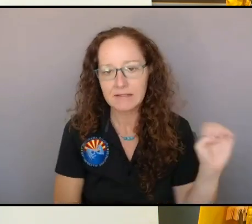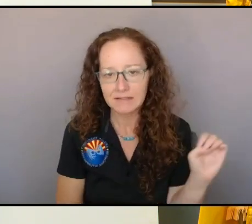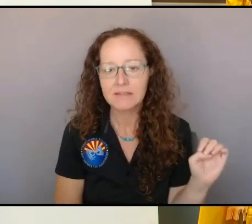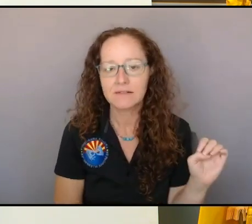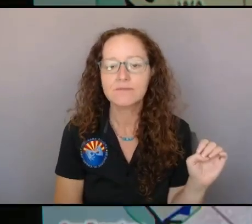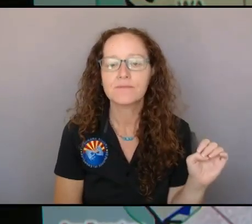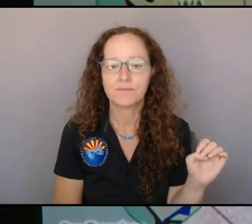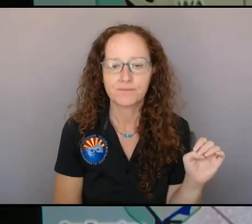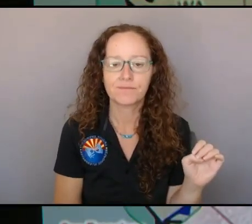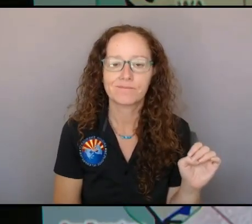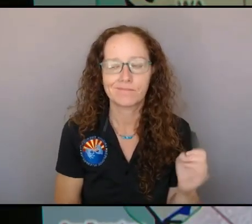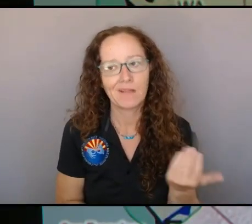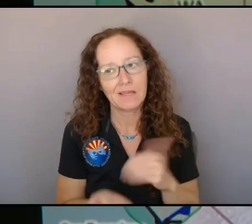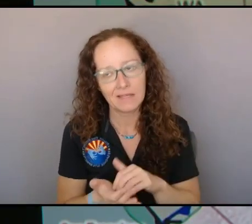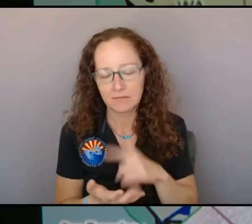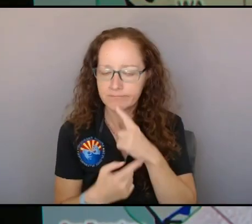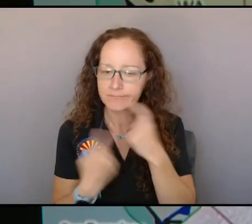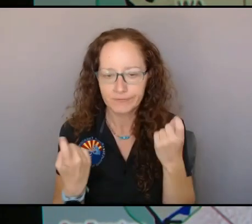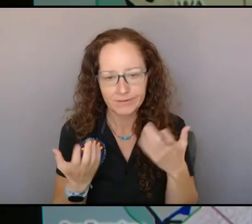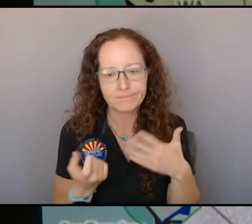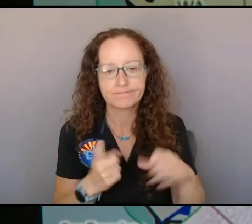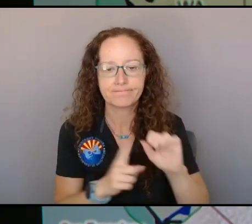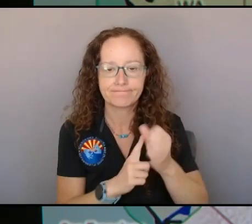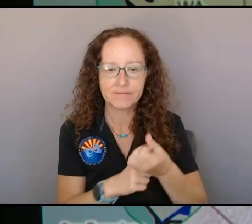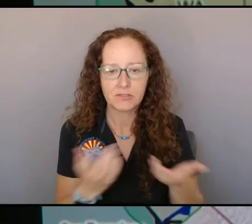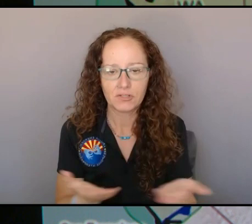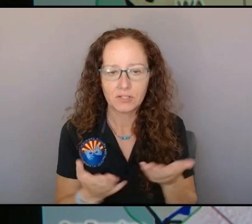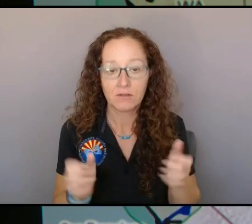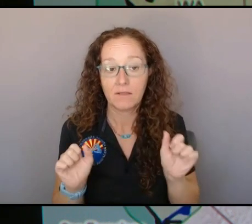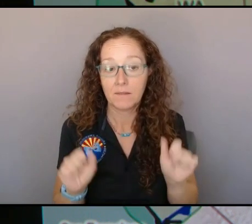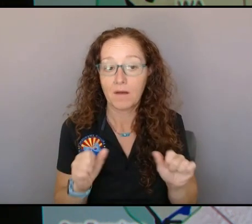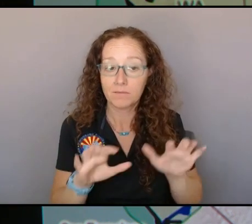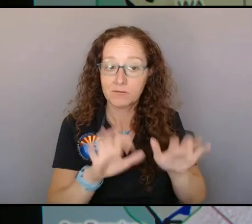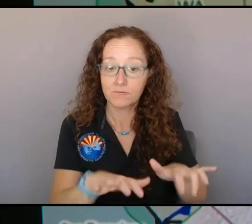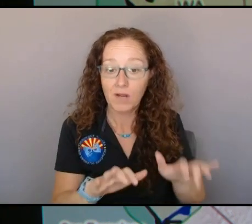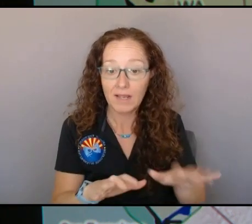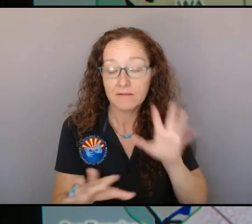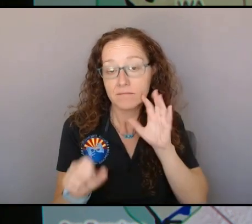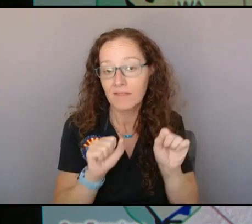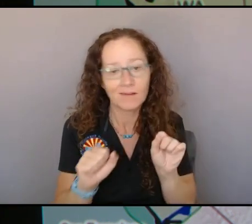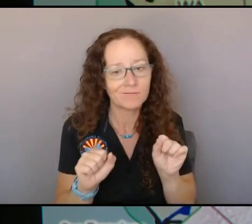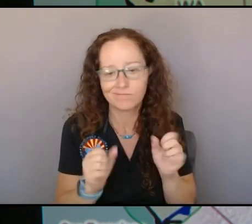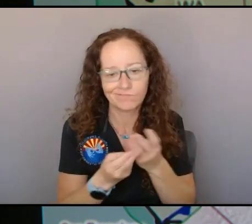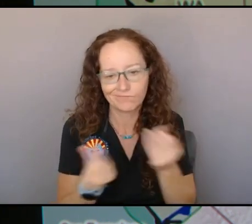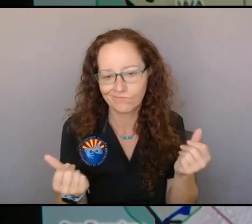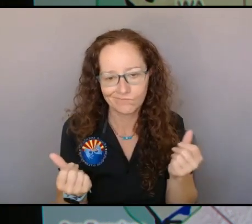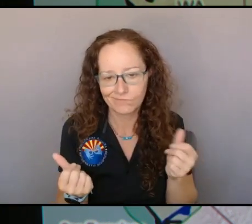the dry conditions, and we lose those chances for showers and thunderstorms from tomorrow going forward for several days.